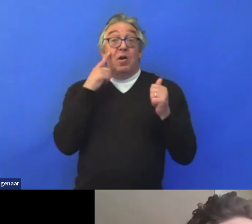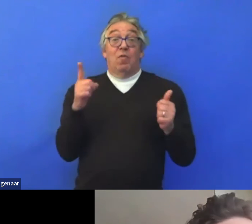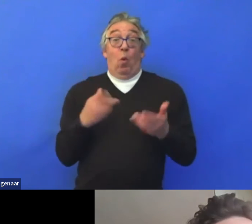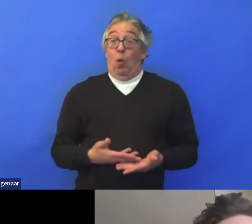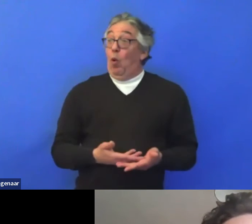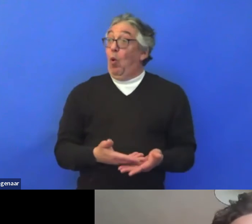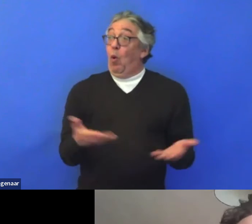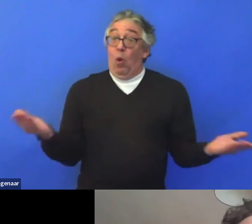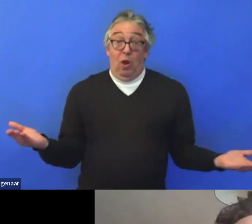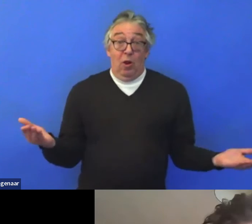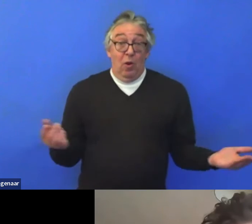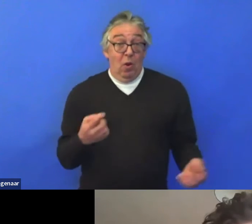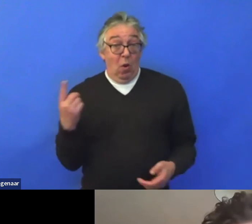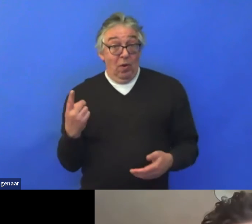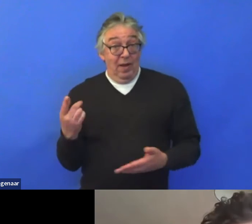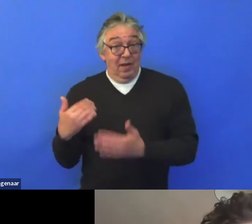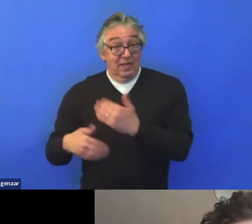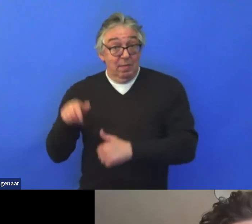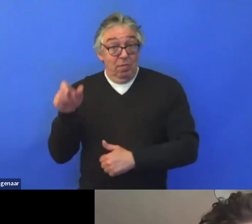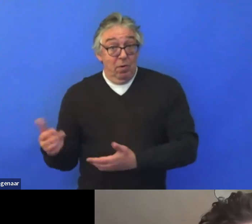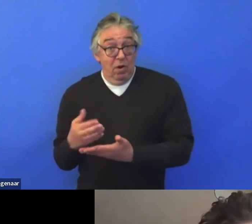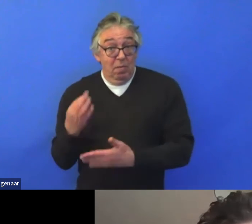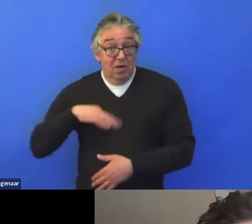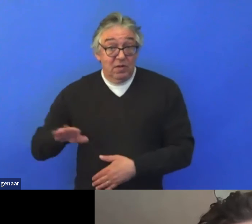As well as this, concerning e-learning modules,